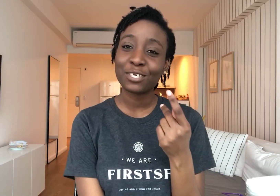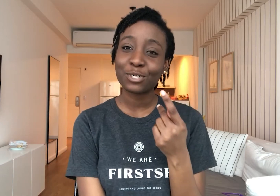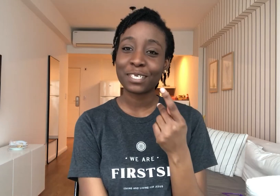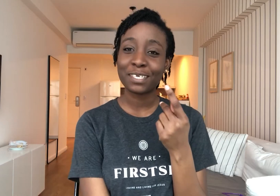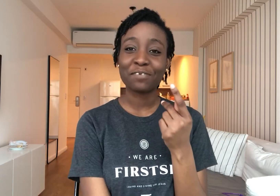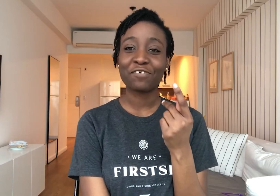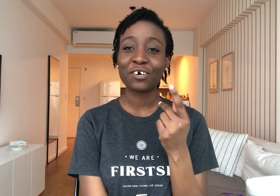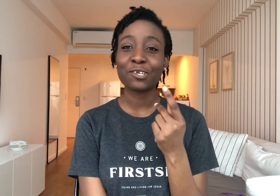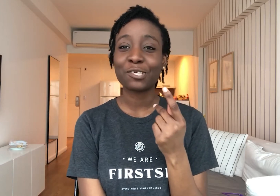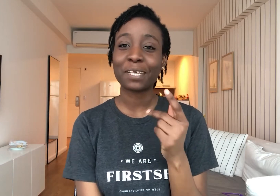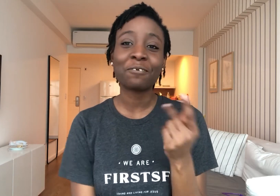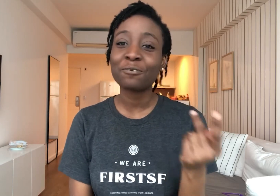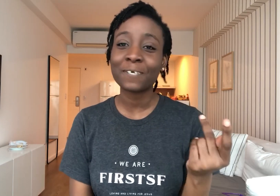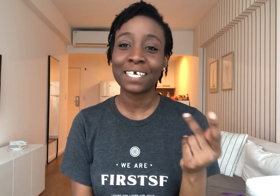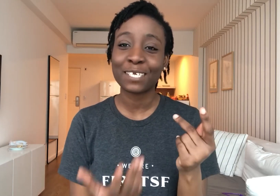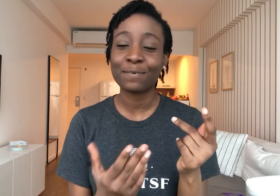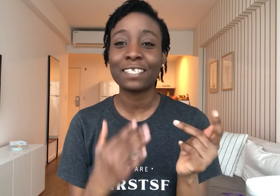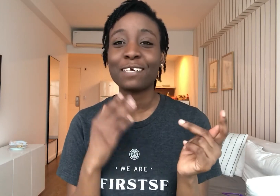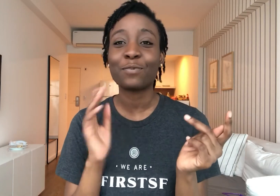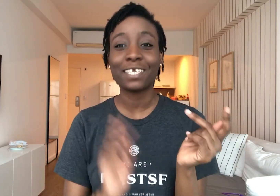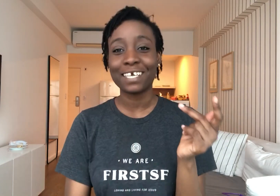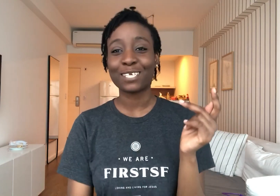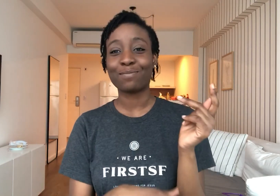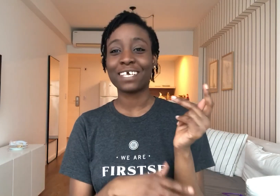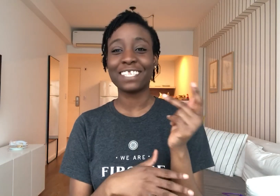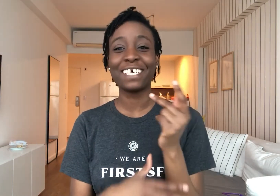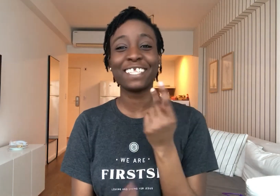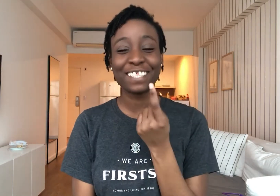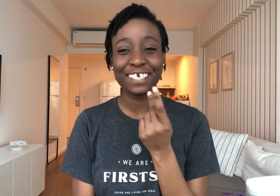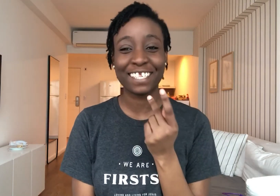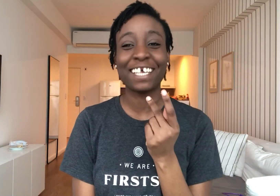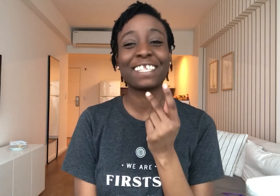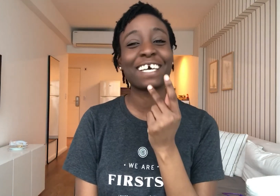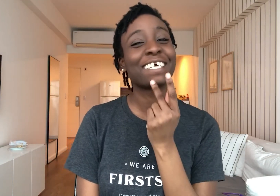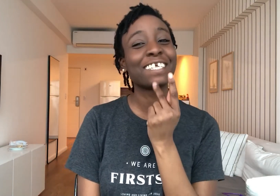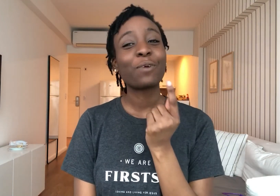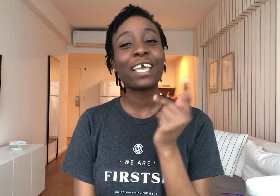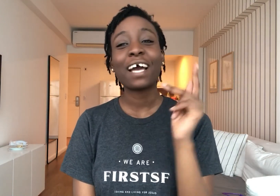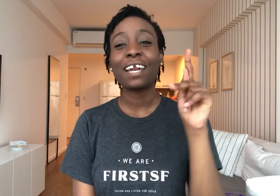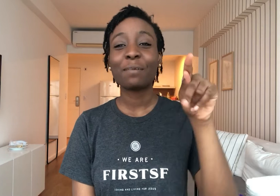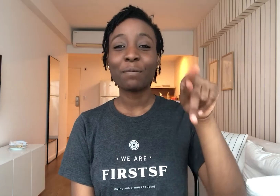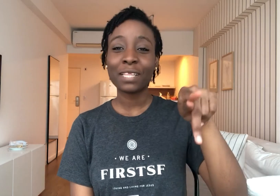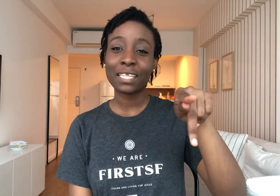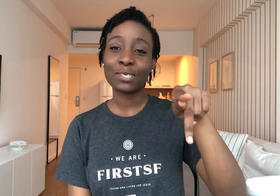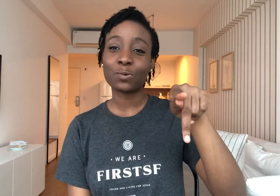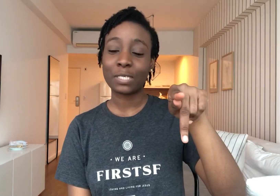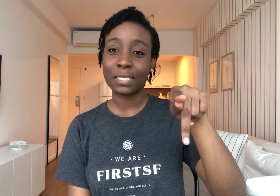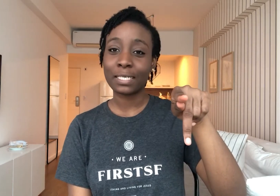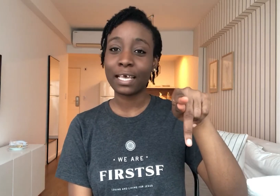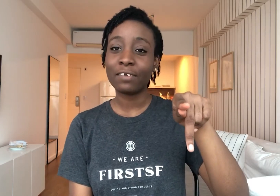interesting for colors, I don't know what I expected but I didn't expect this exactly. But yeah and I remember that this was the sign